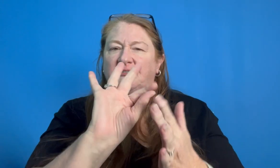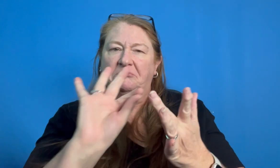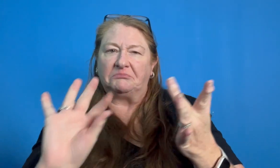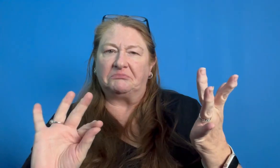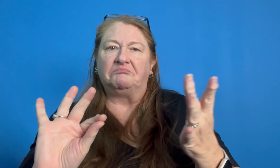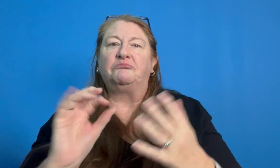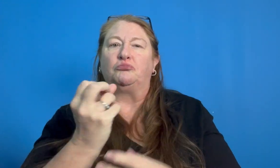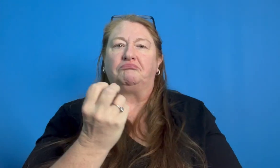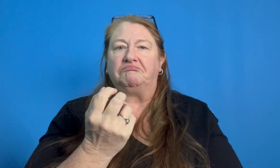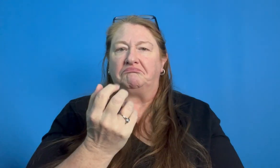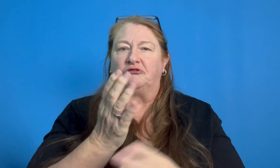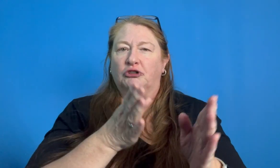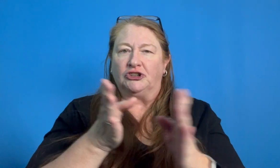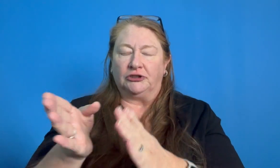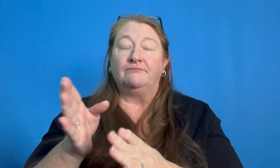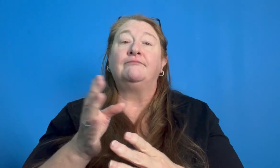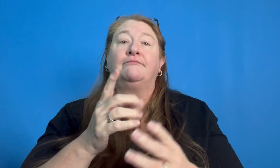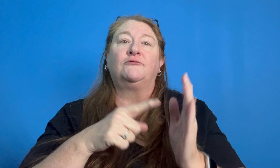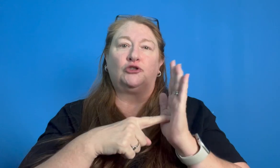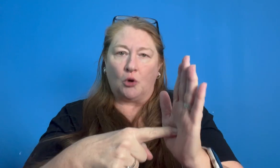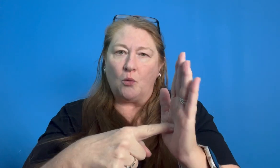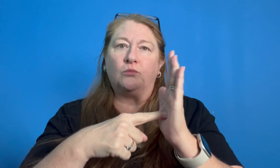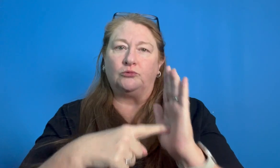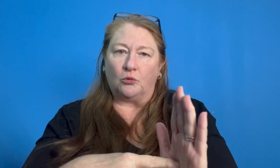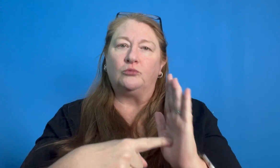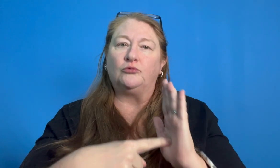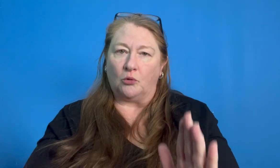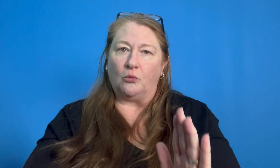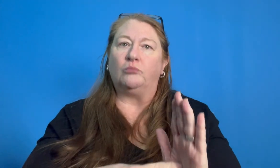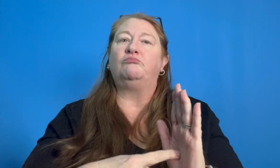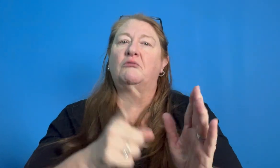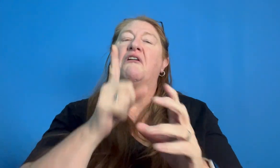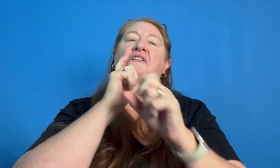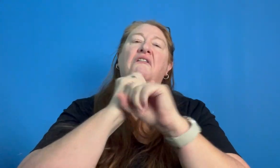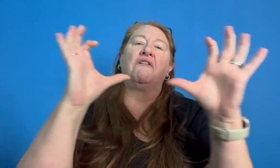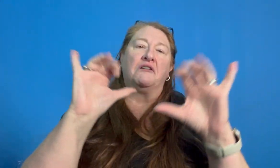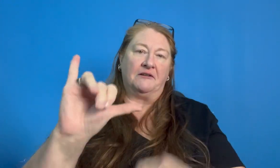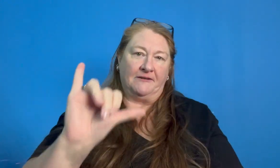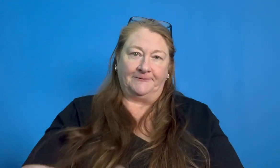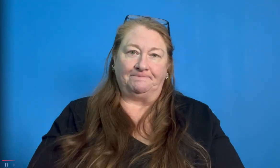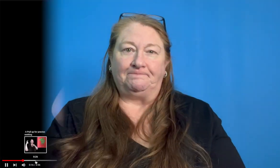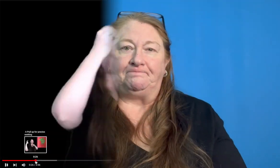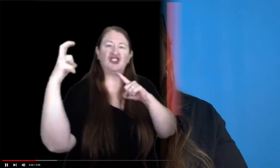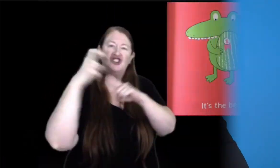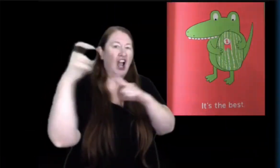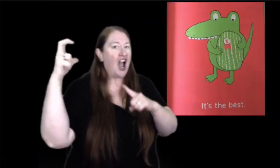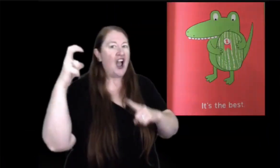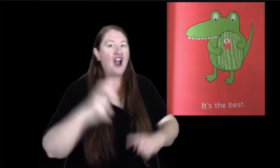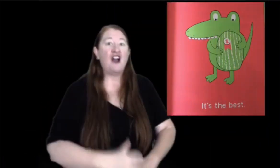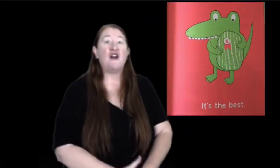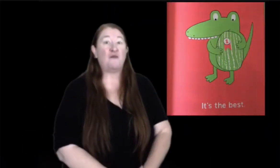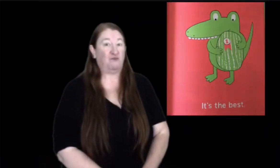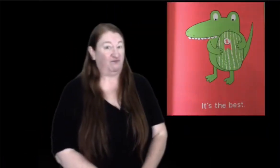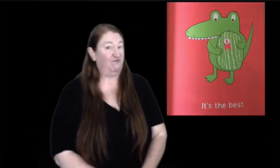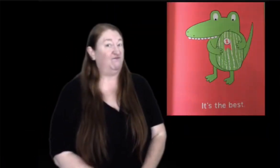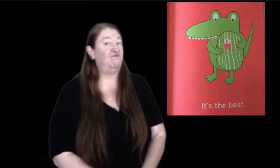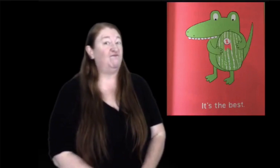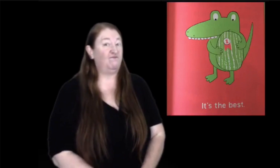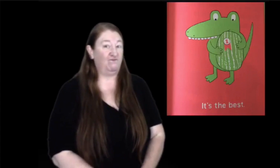I will show you an attempt to show you a specific strategy. CHAMP!